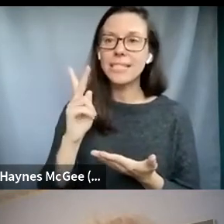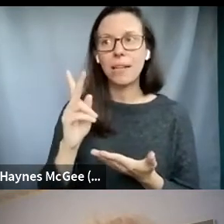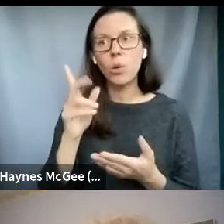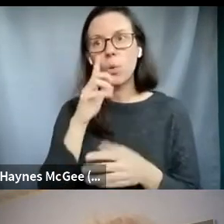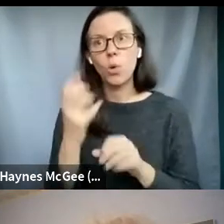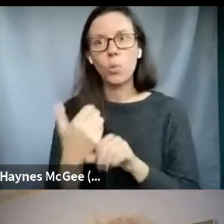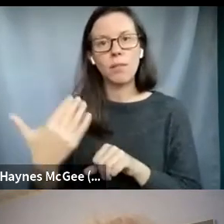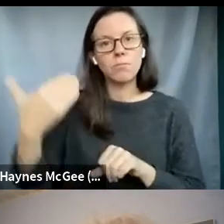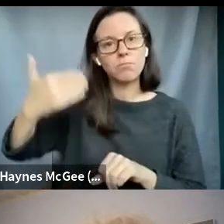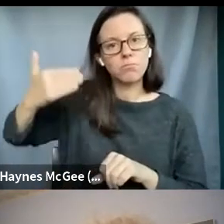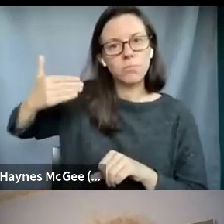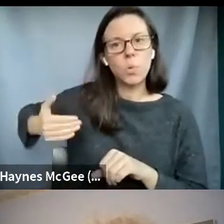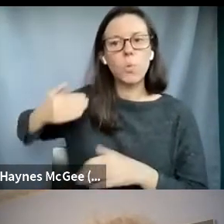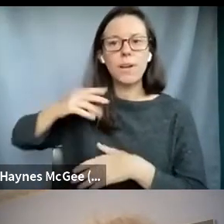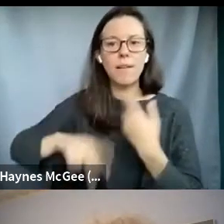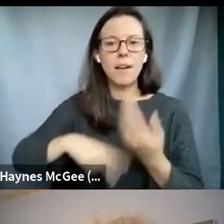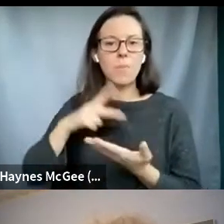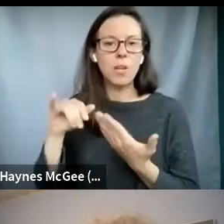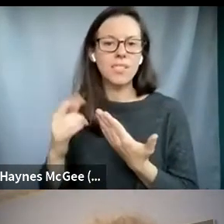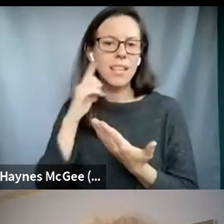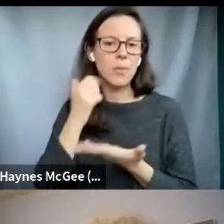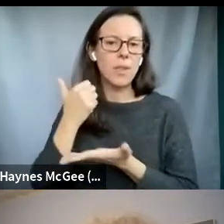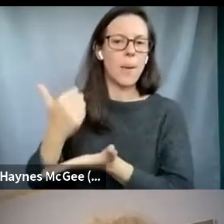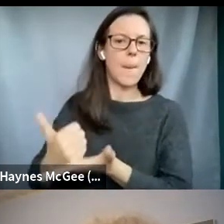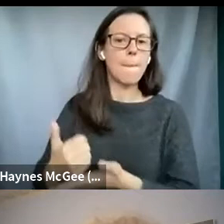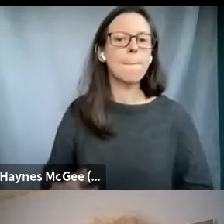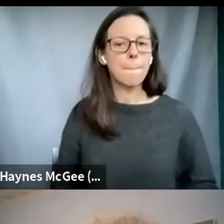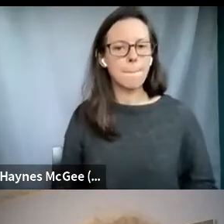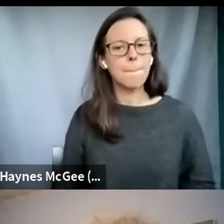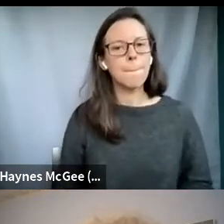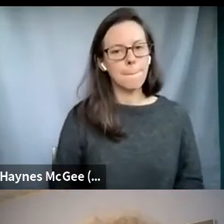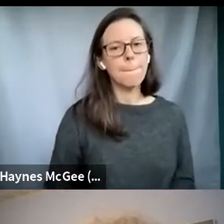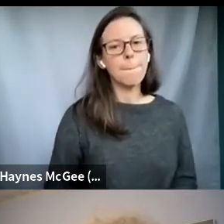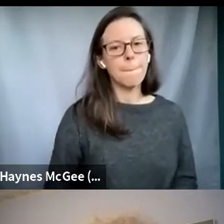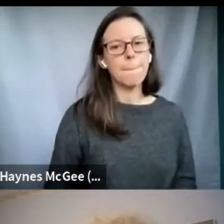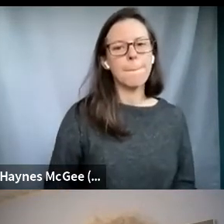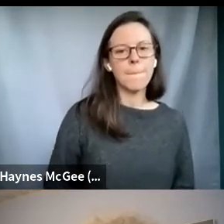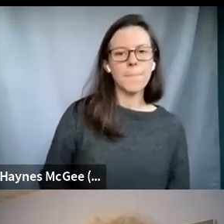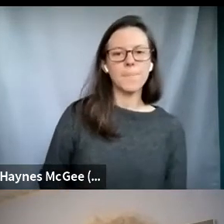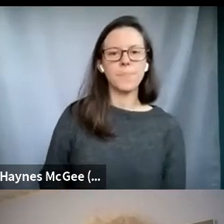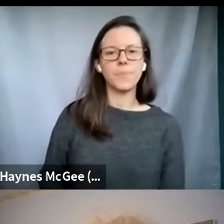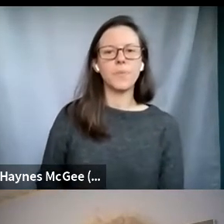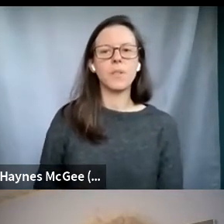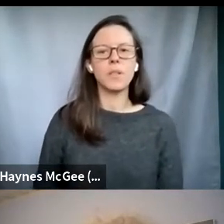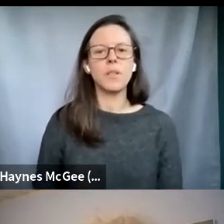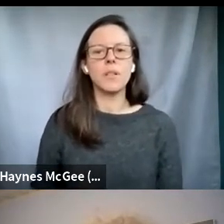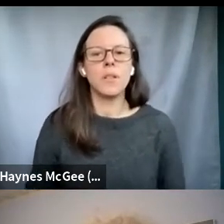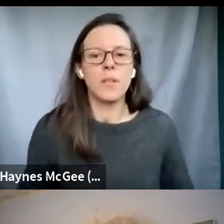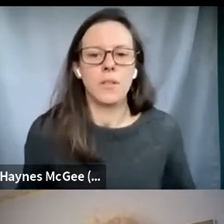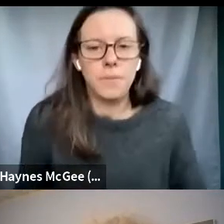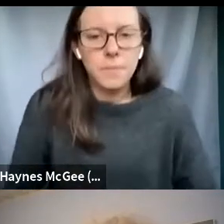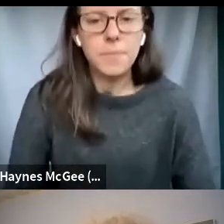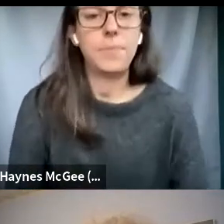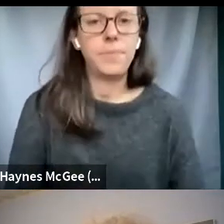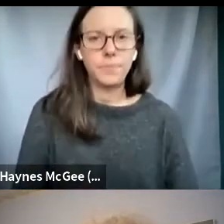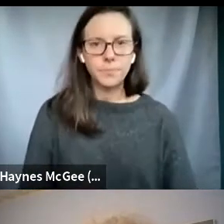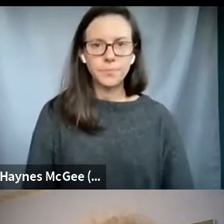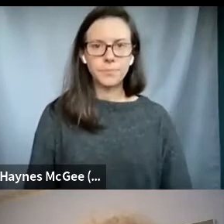what kind of projects, and I think that helps people get a good idea.